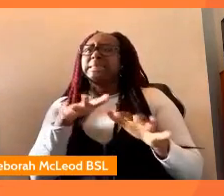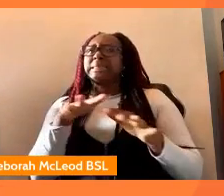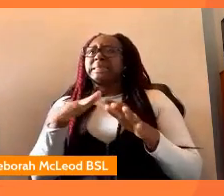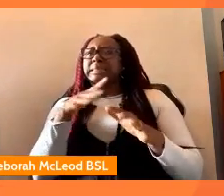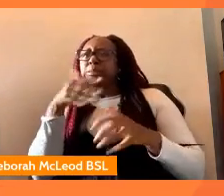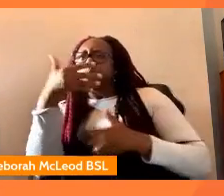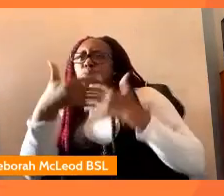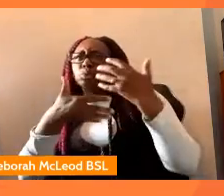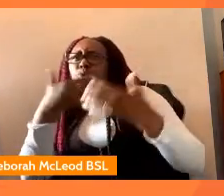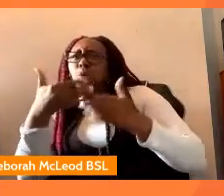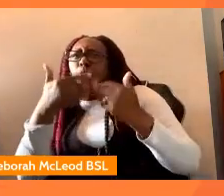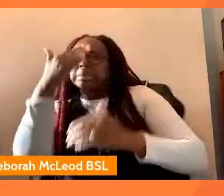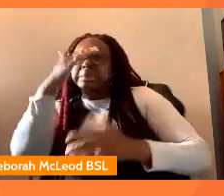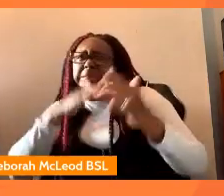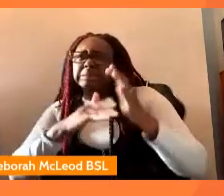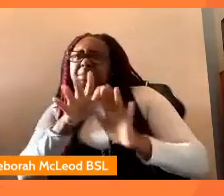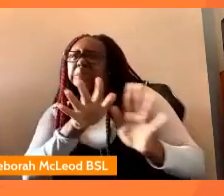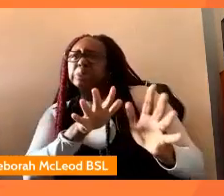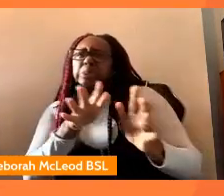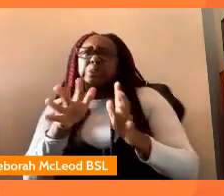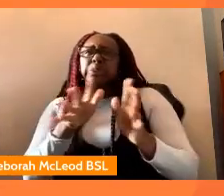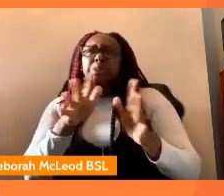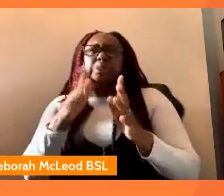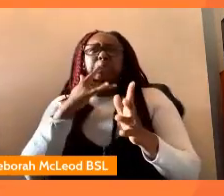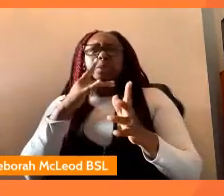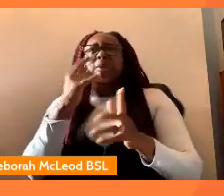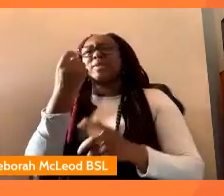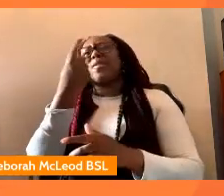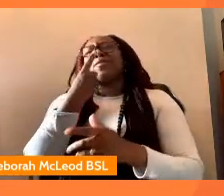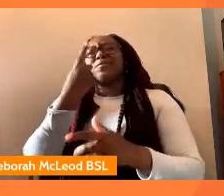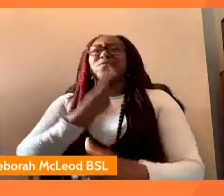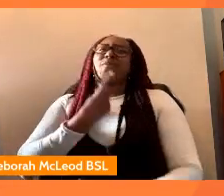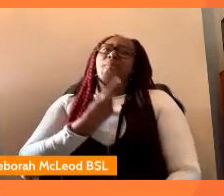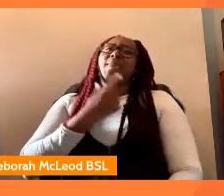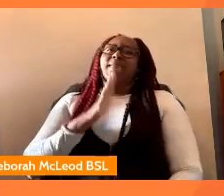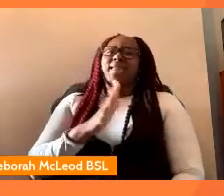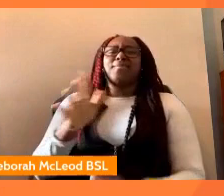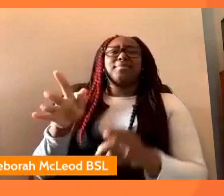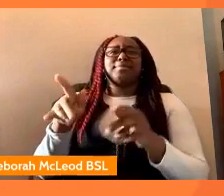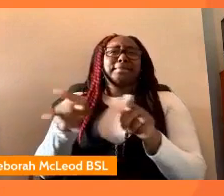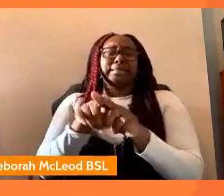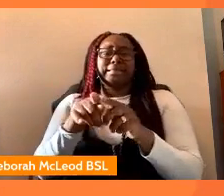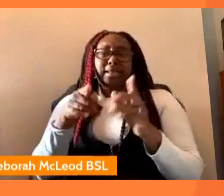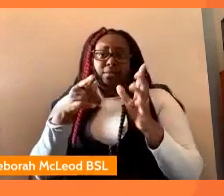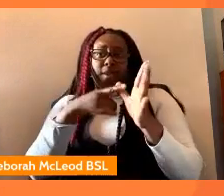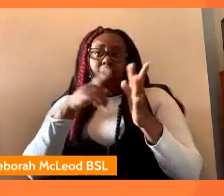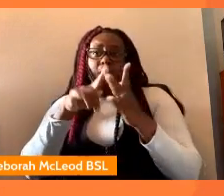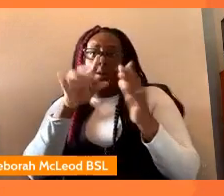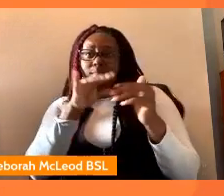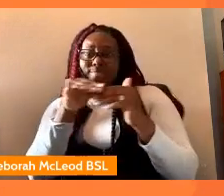experience, but actually when you feel it's just been made for you. So I think AI will lean into that.